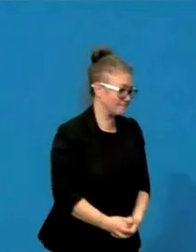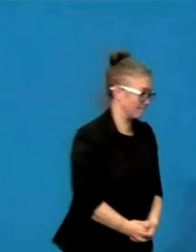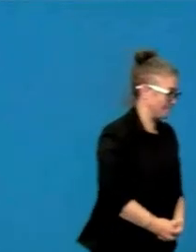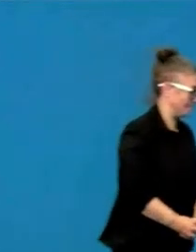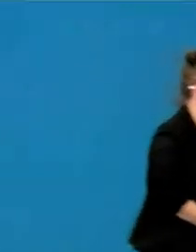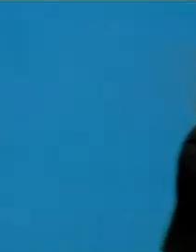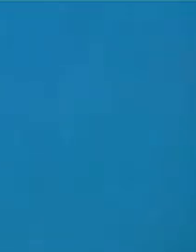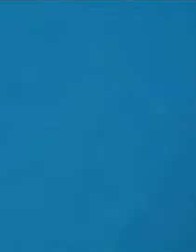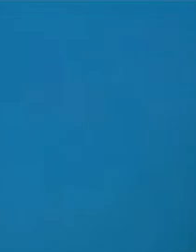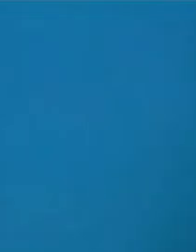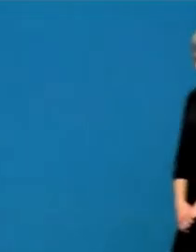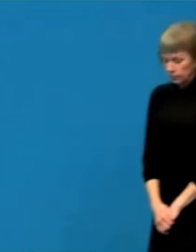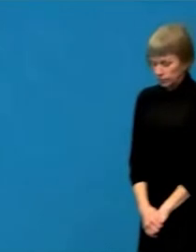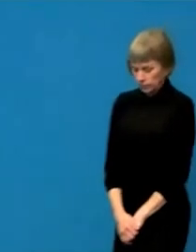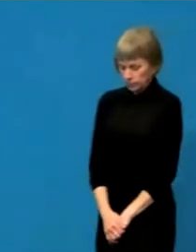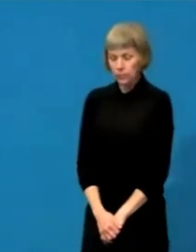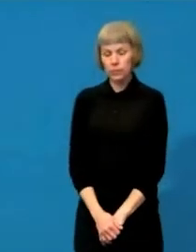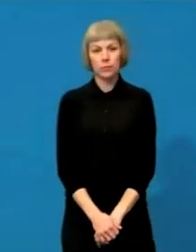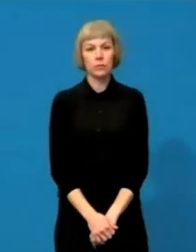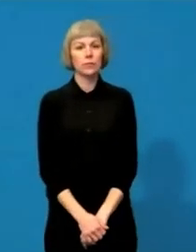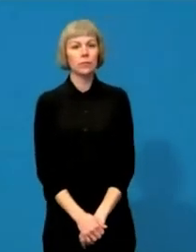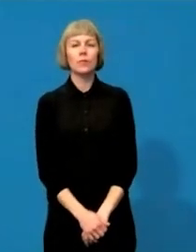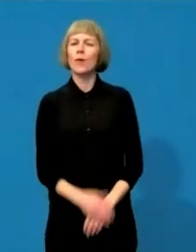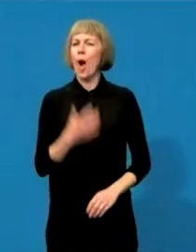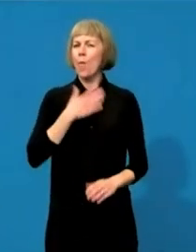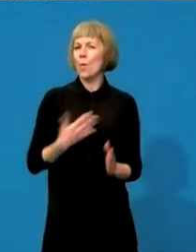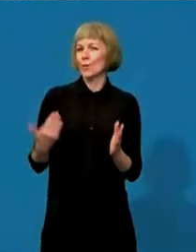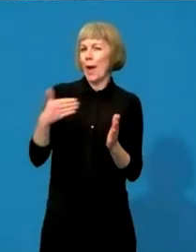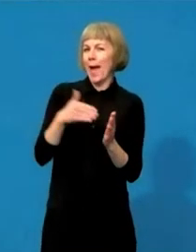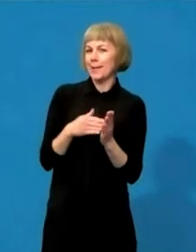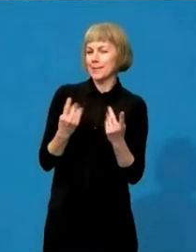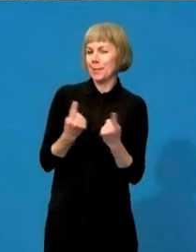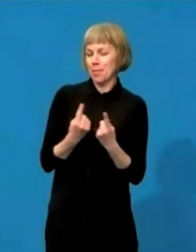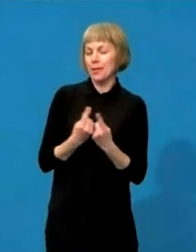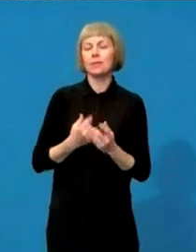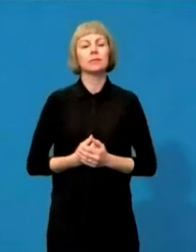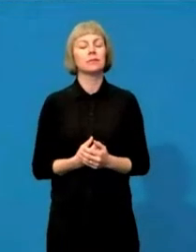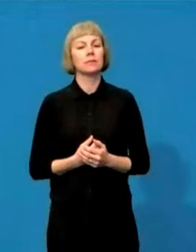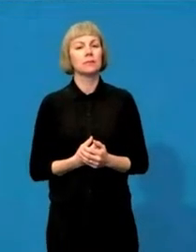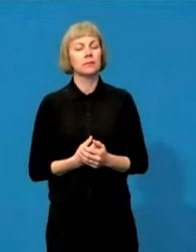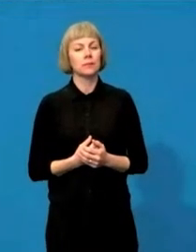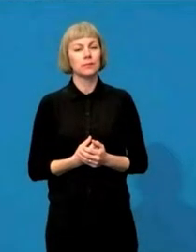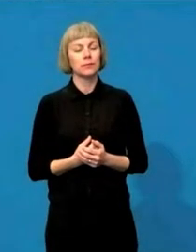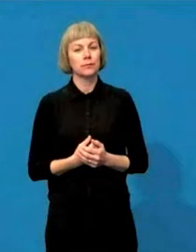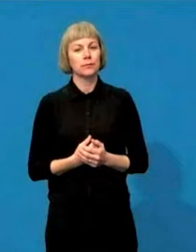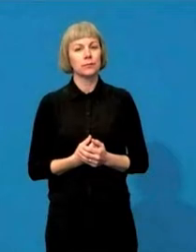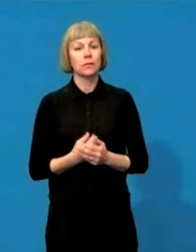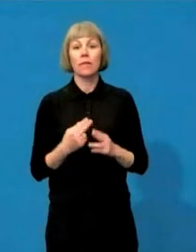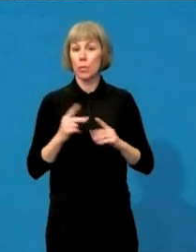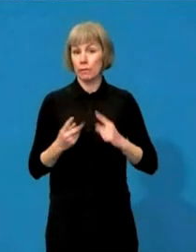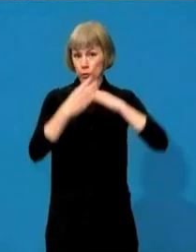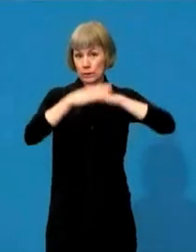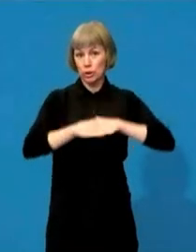Just to add there, the way it works for Indigenous people - and I can only speak